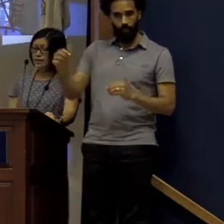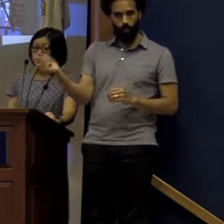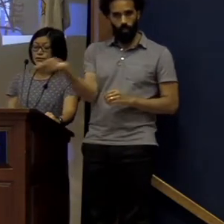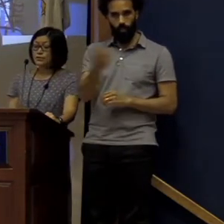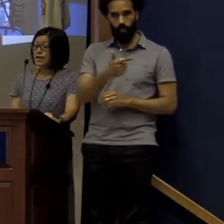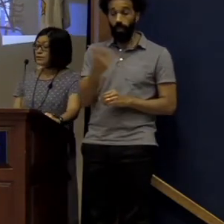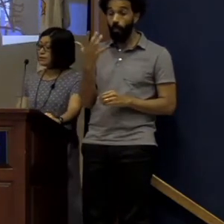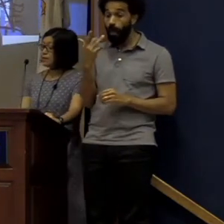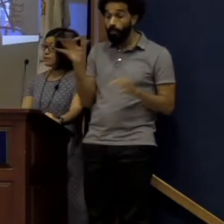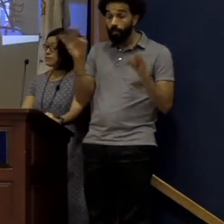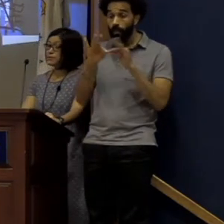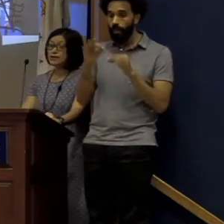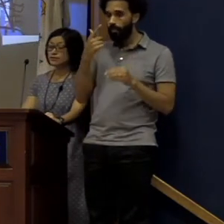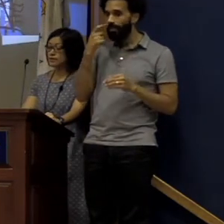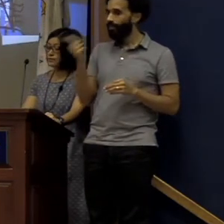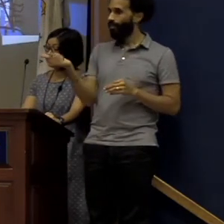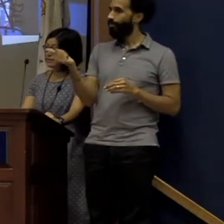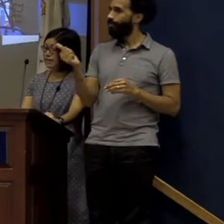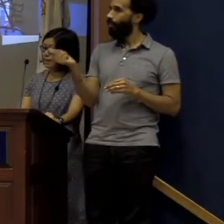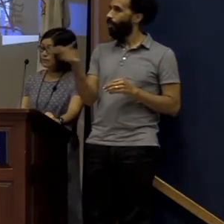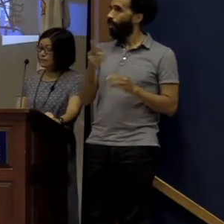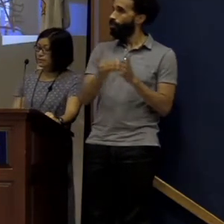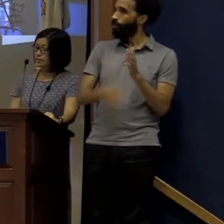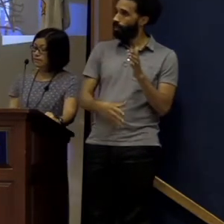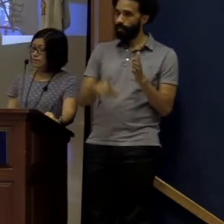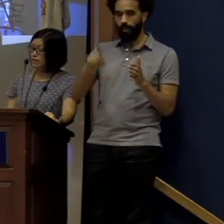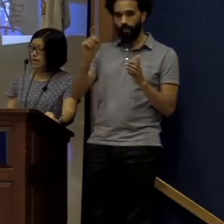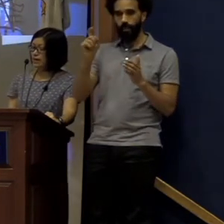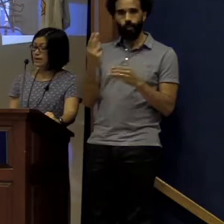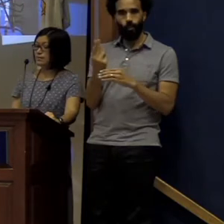They also went through a few rounds of iterative design with community feedback and they made